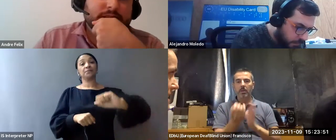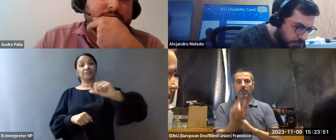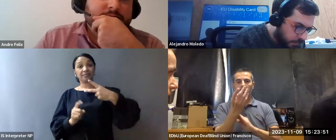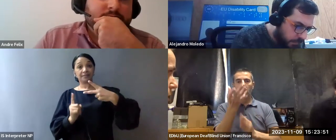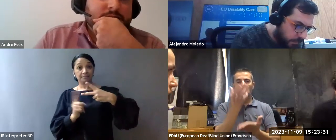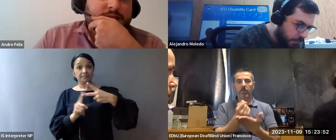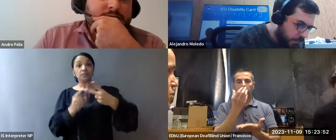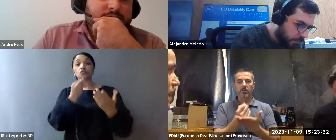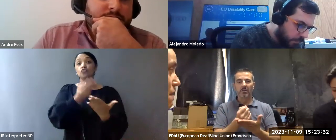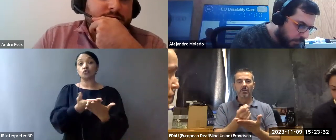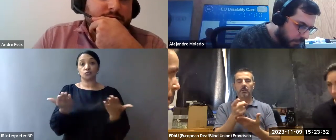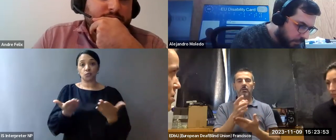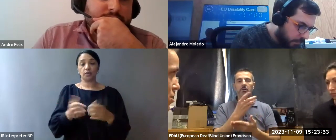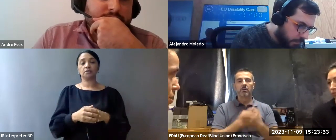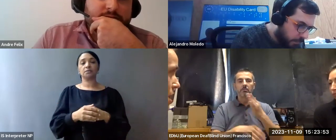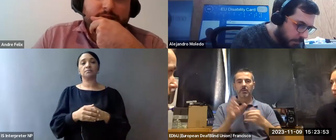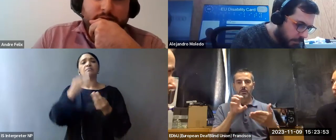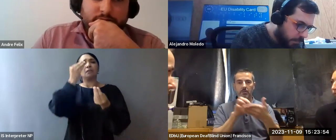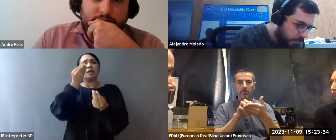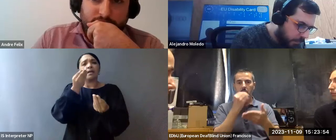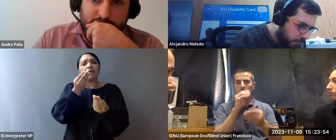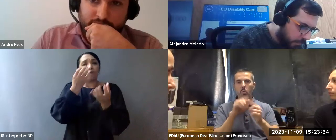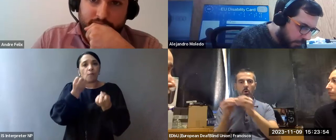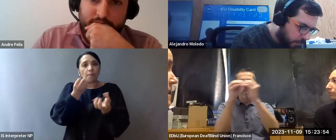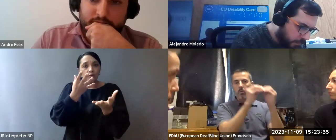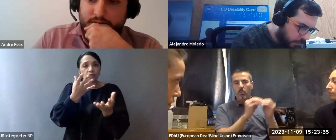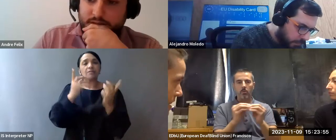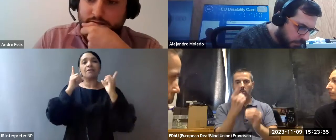when it comes to the information, that it's very different